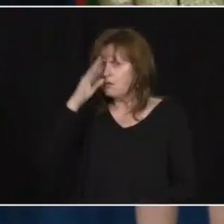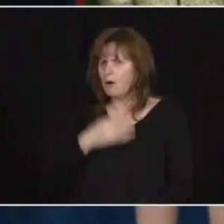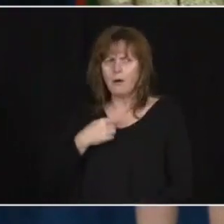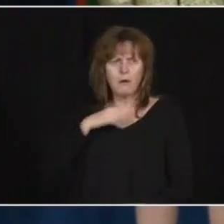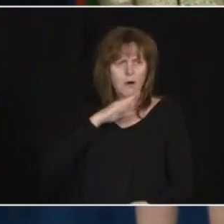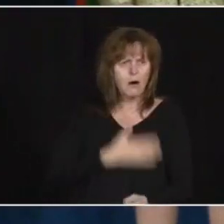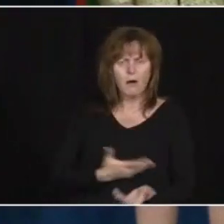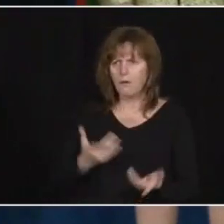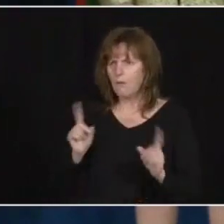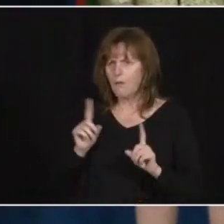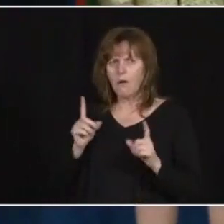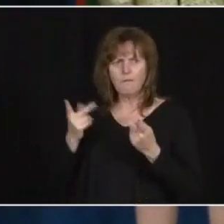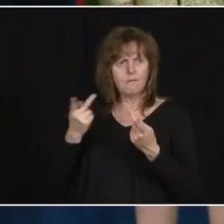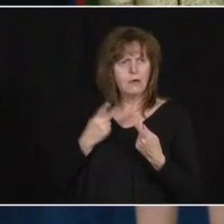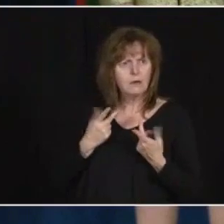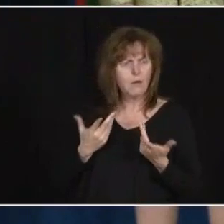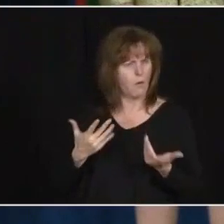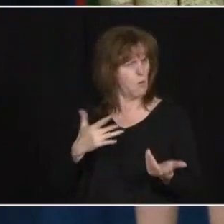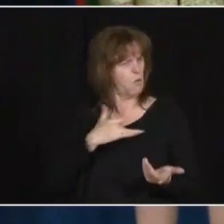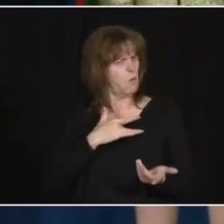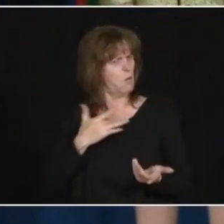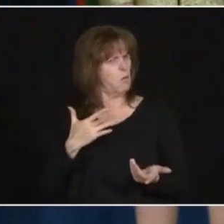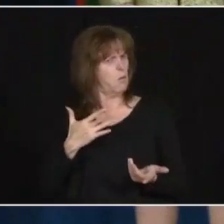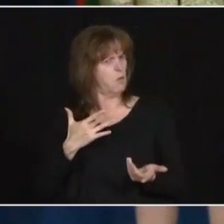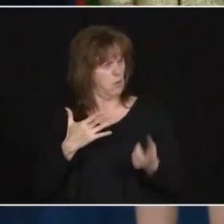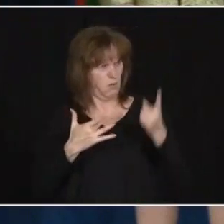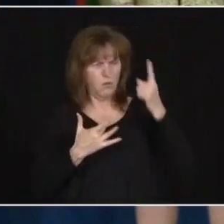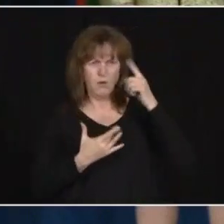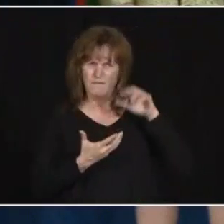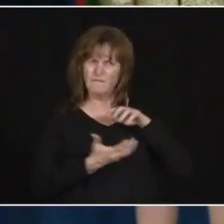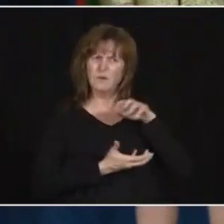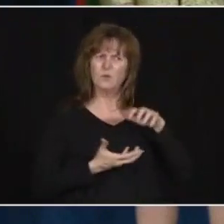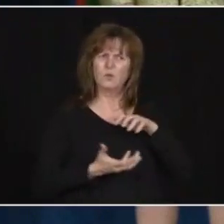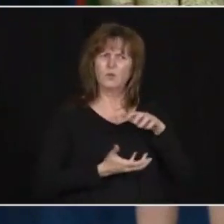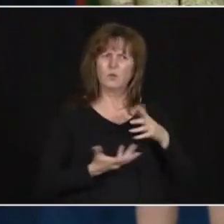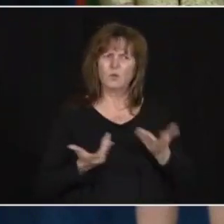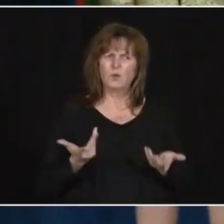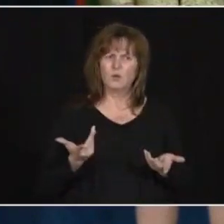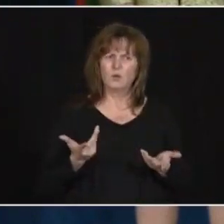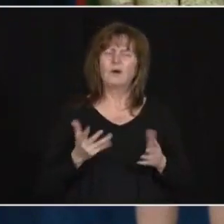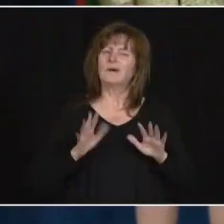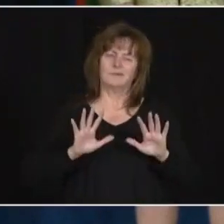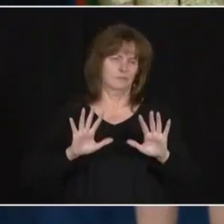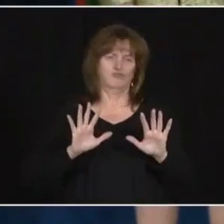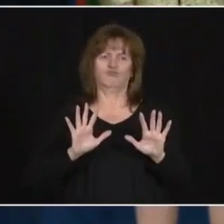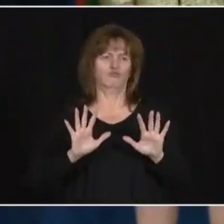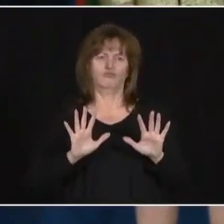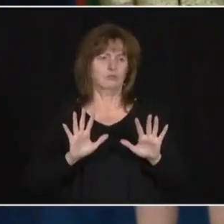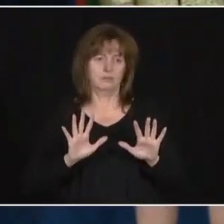isn't my loved one, my son or daughter coming to see me? It puts them in a real